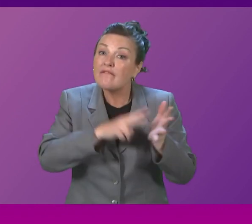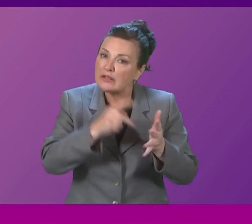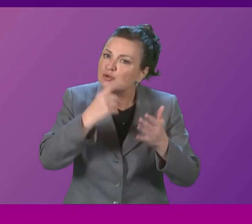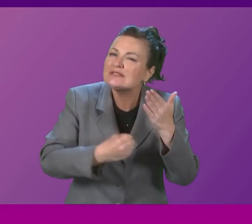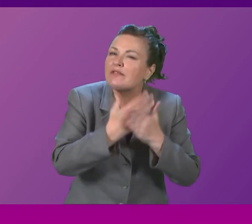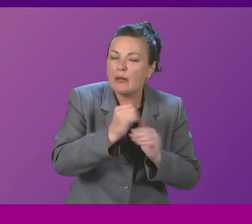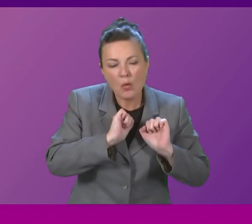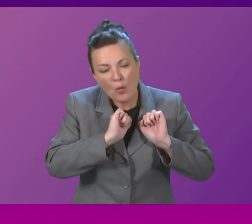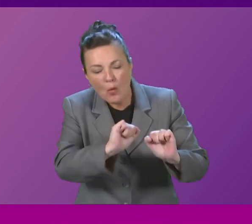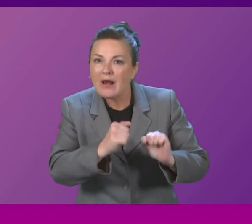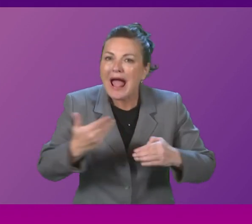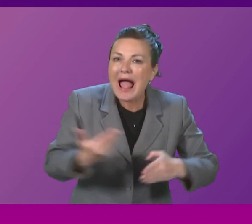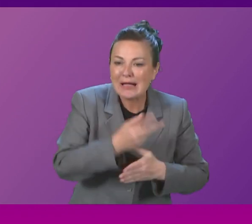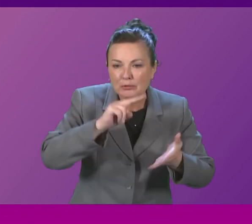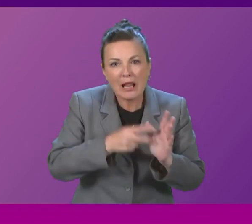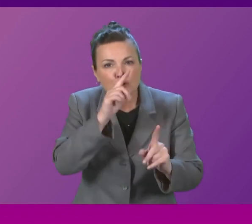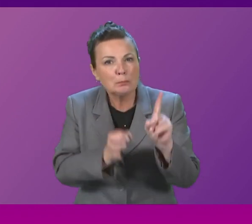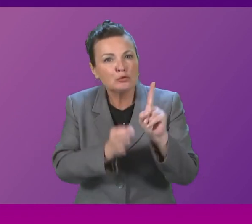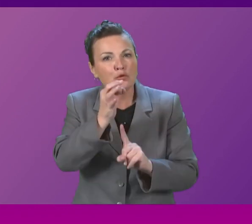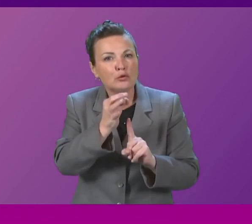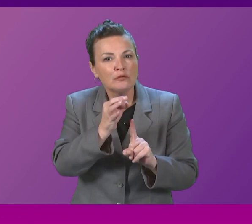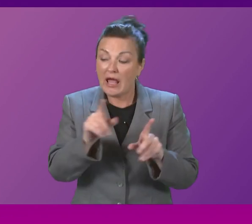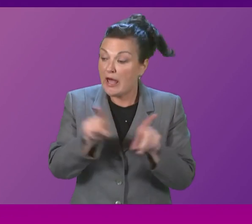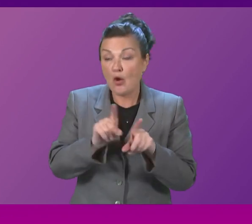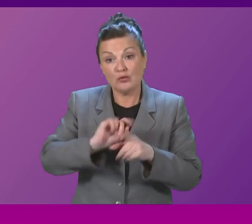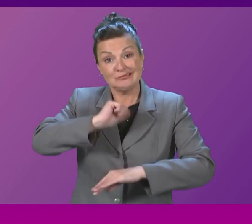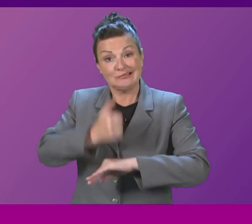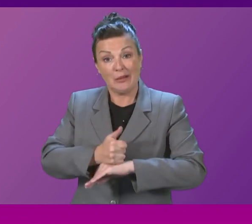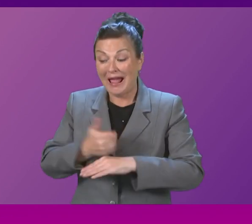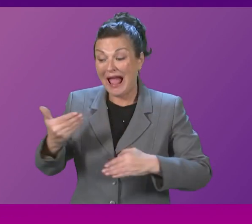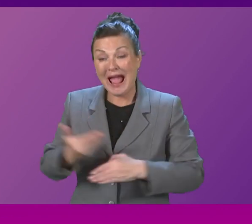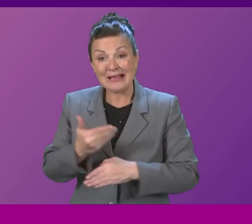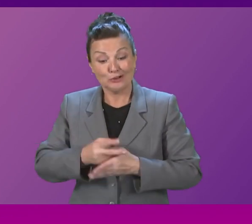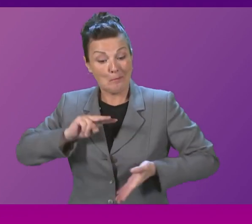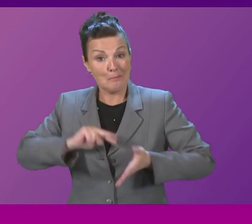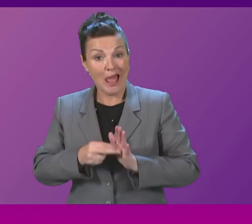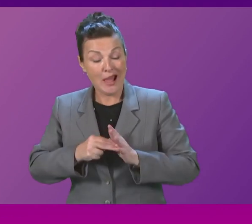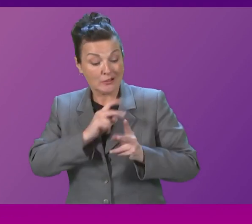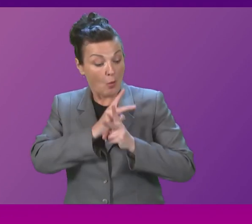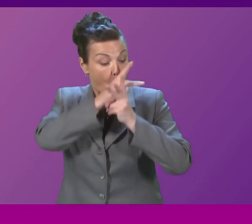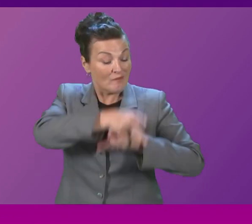plan for improvement, and a national planning and performance oversight group met earlier this month to discuss the next steps.